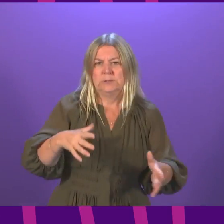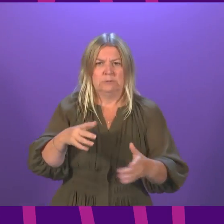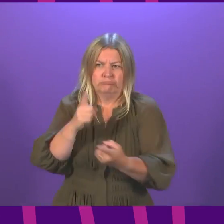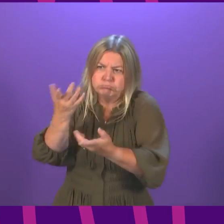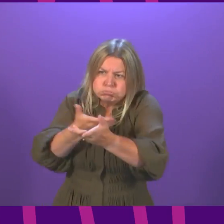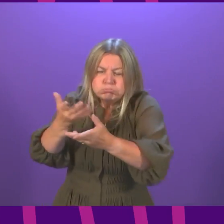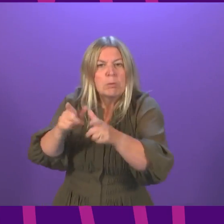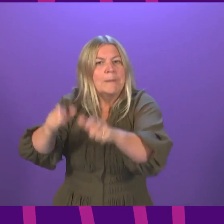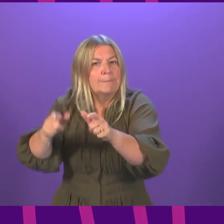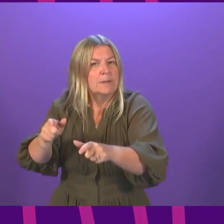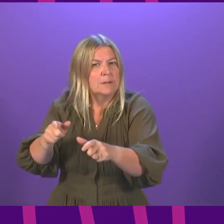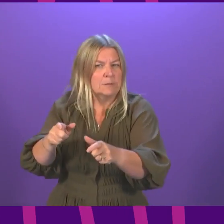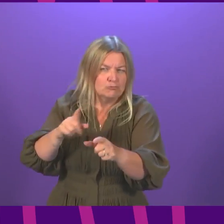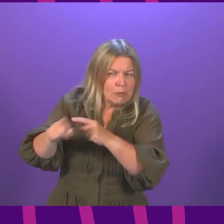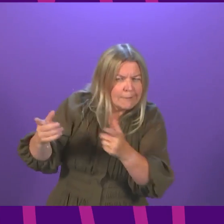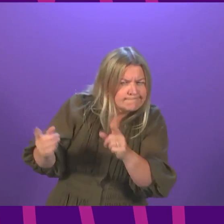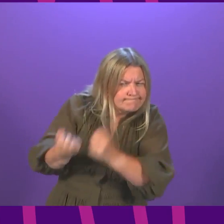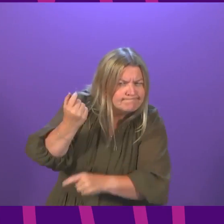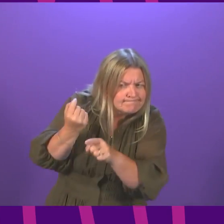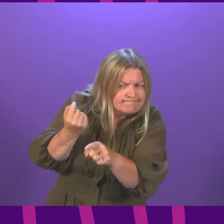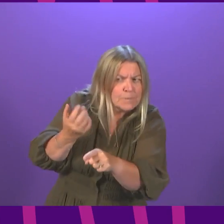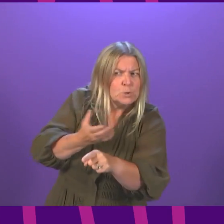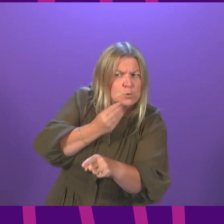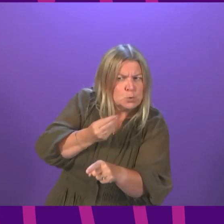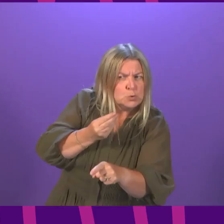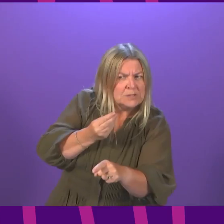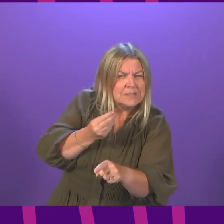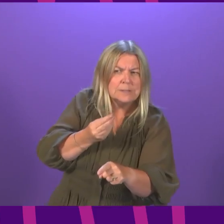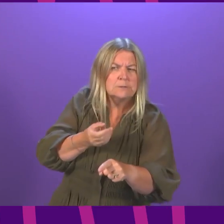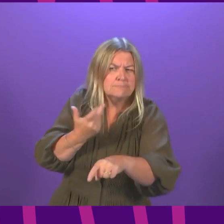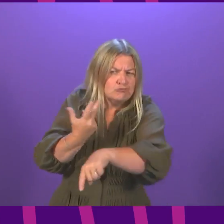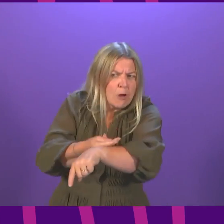We also need to know more about who is using illicit benzodiazepines or street Valium,